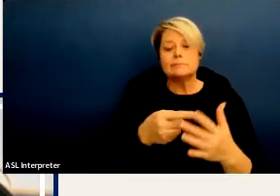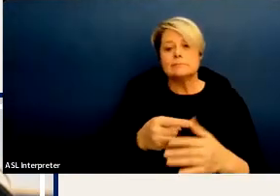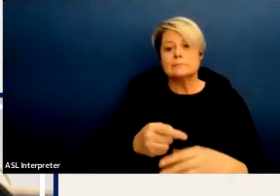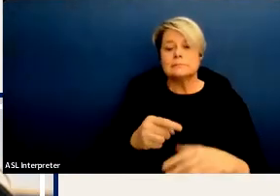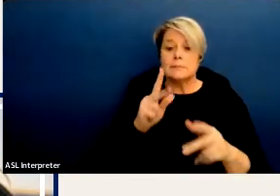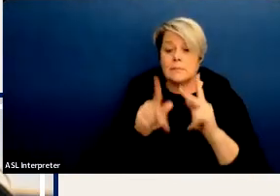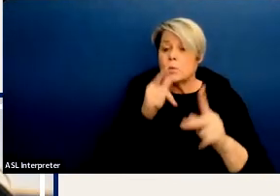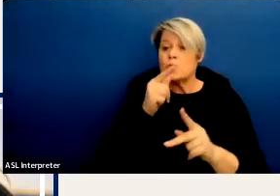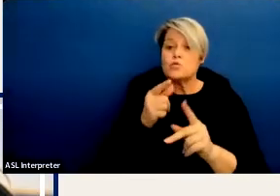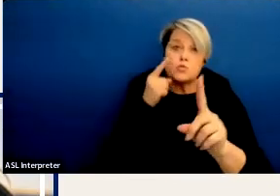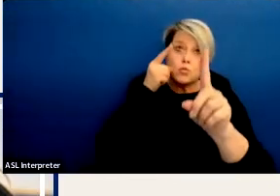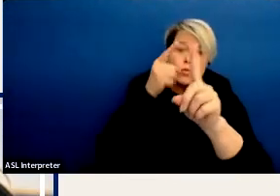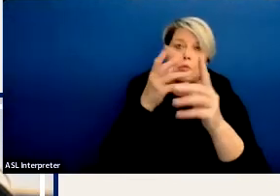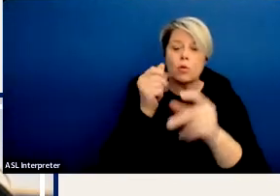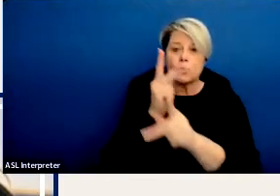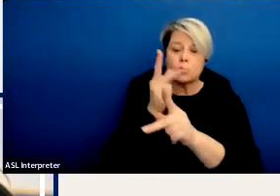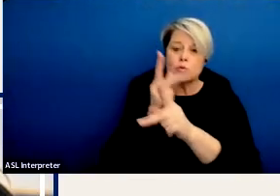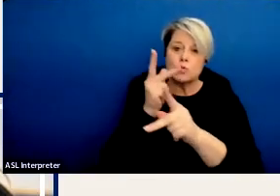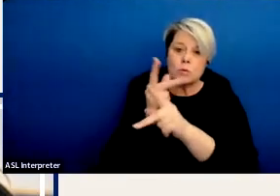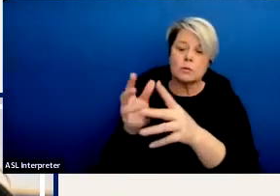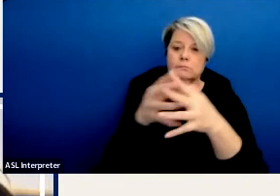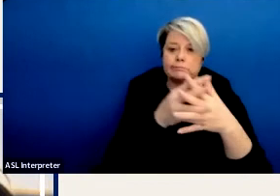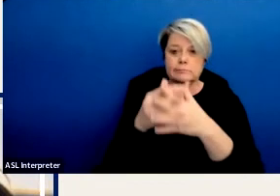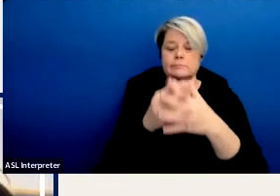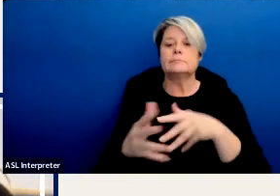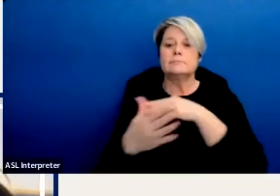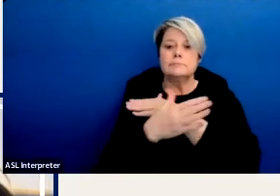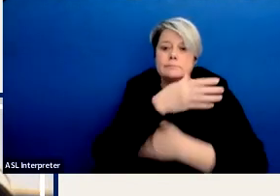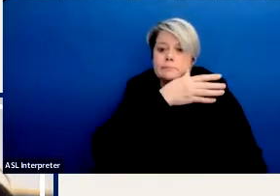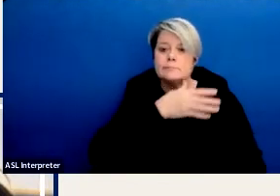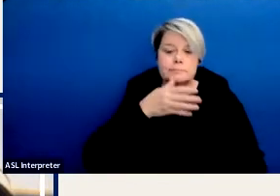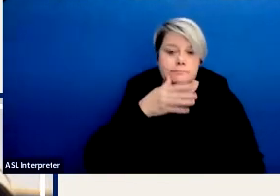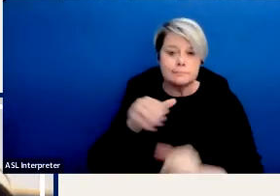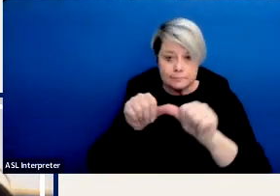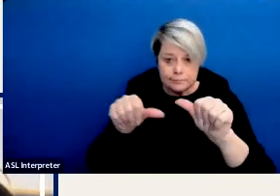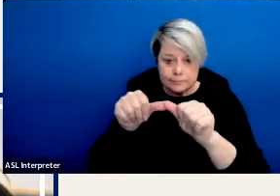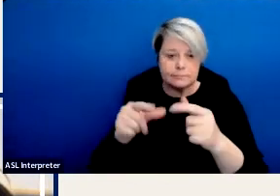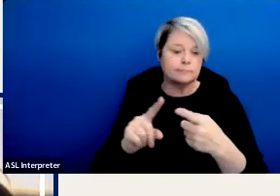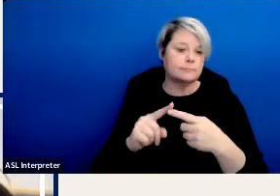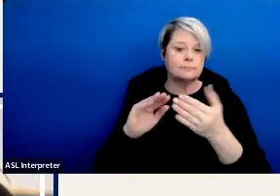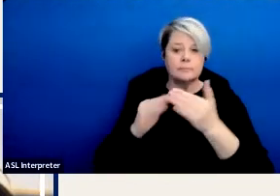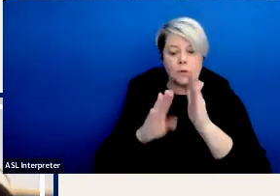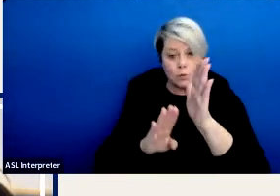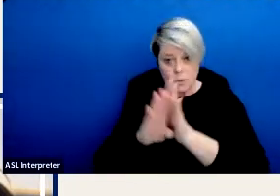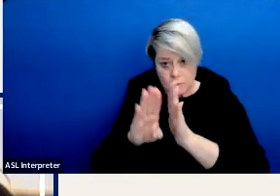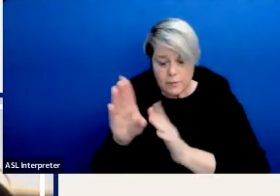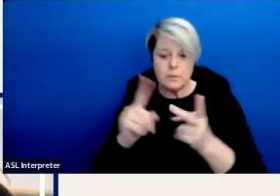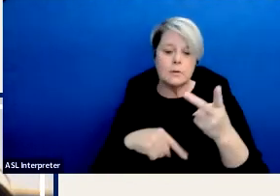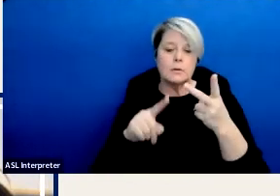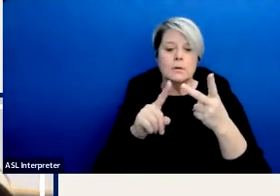officials and organizations and businesses and rural citizens that are striving to maintain the vitality